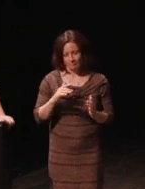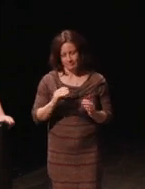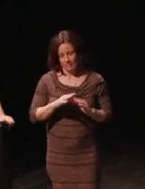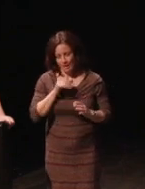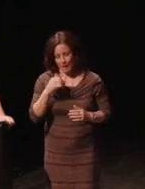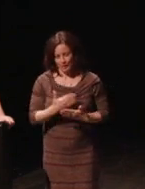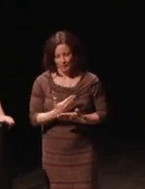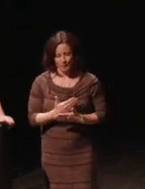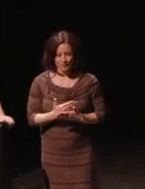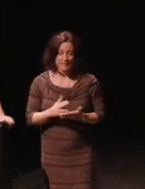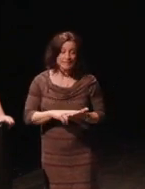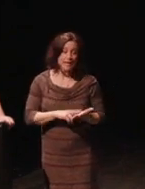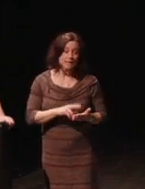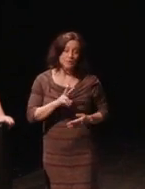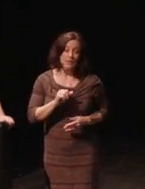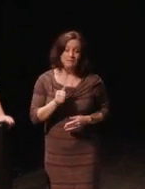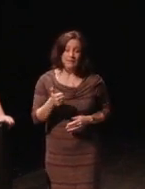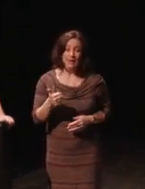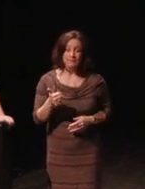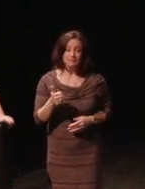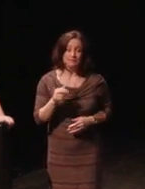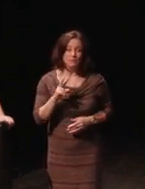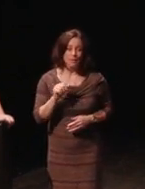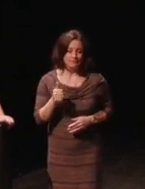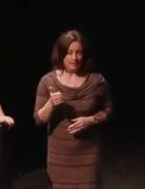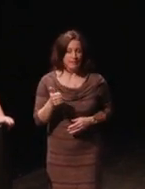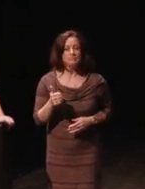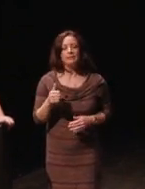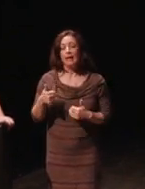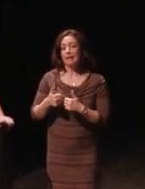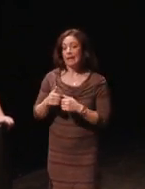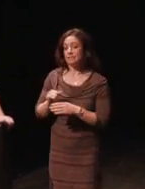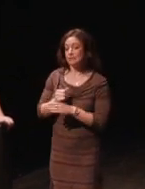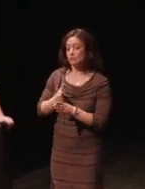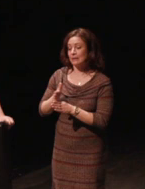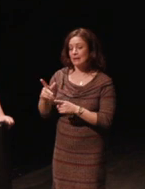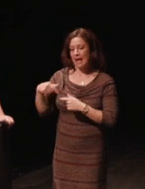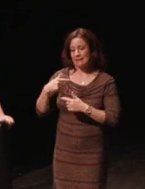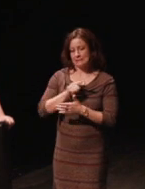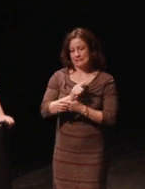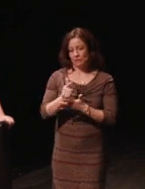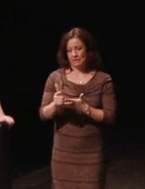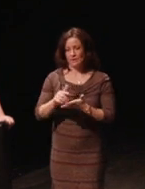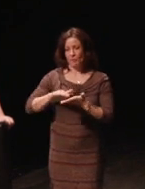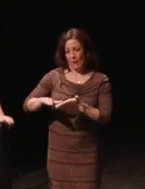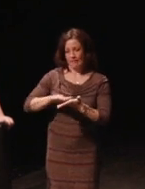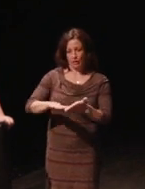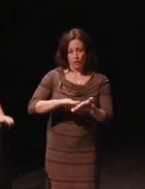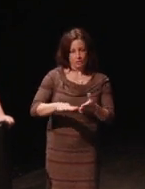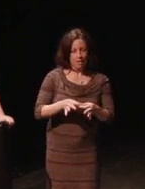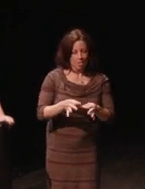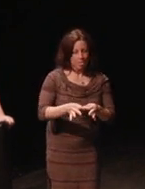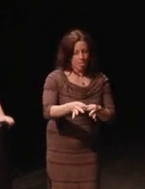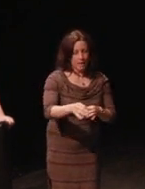was actually signed in 2010. The games industry has had a series of waivers to allow it some time to work out implementation,